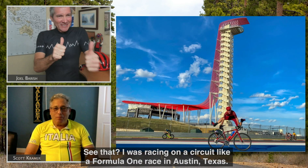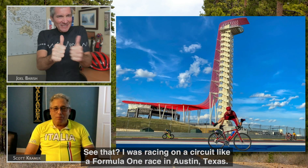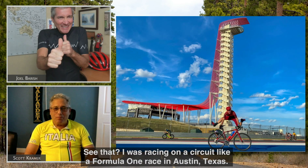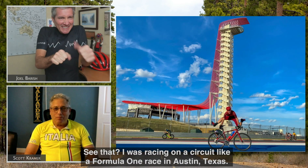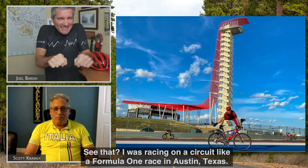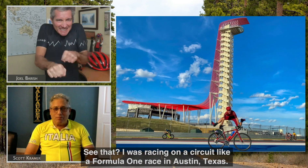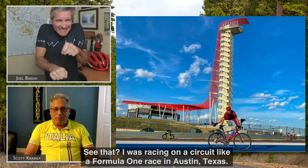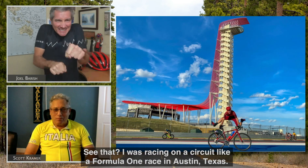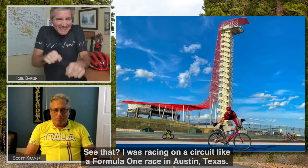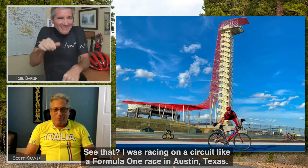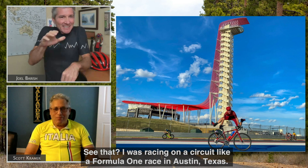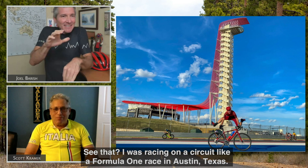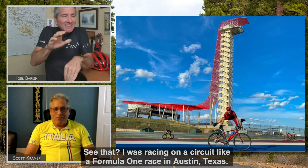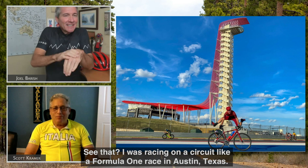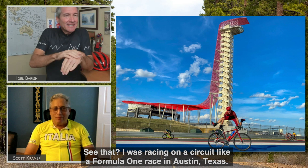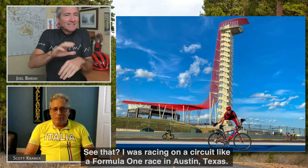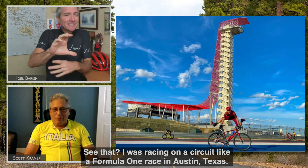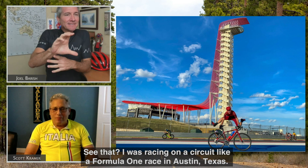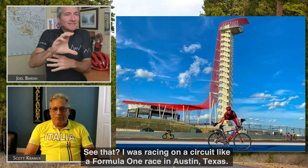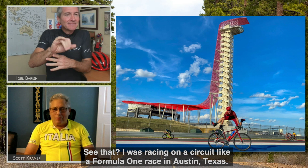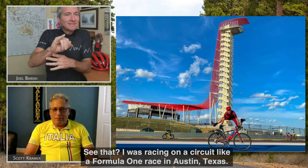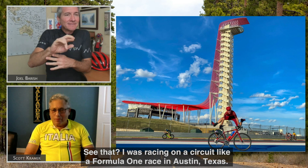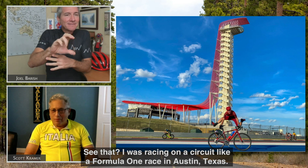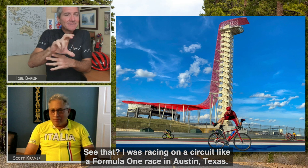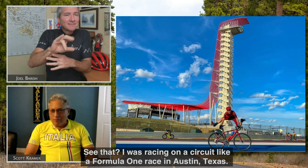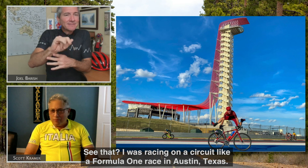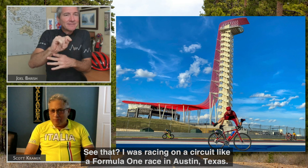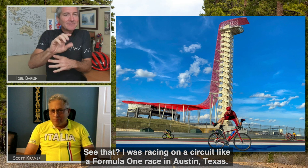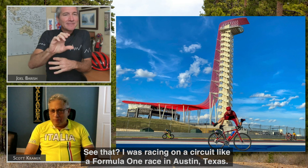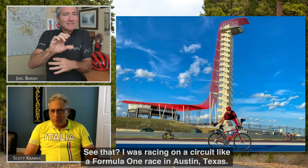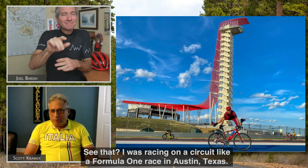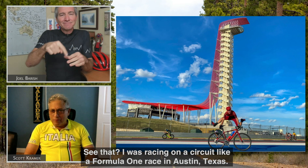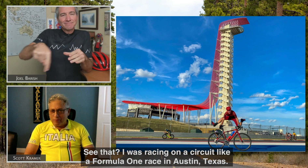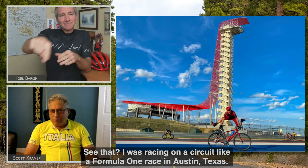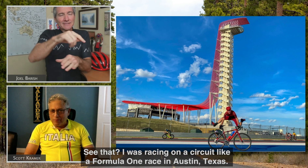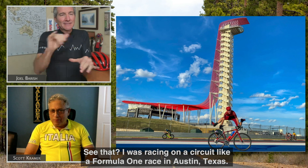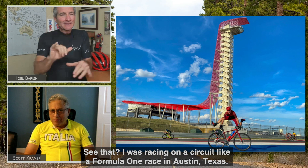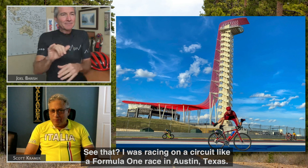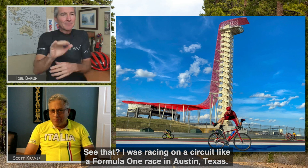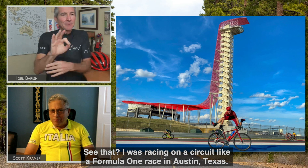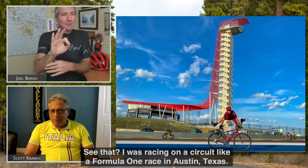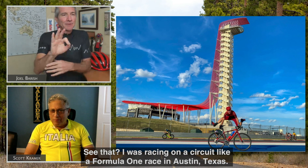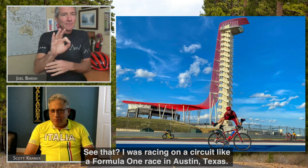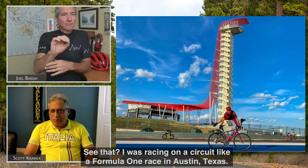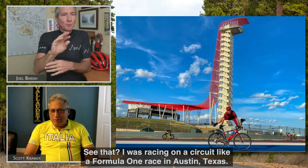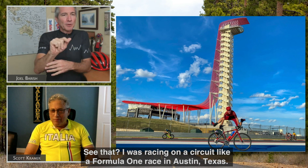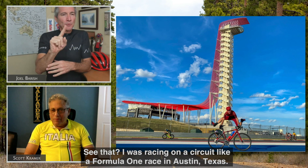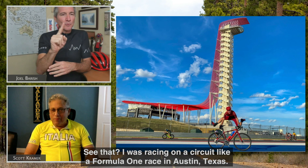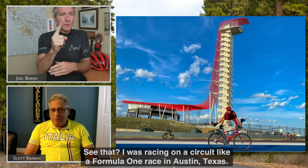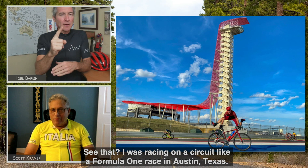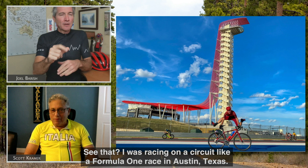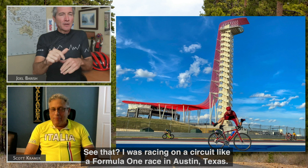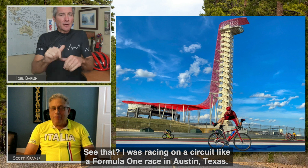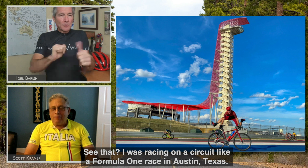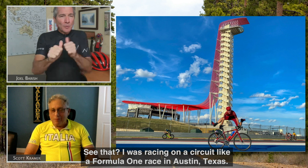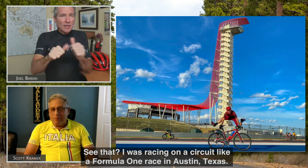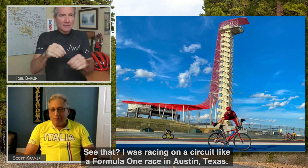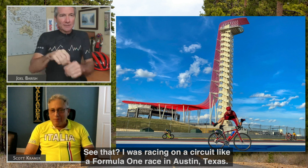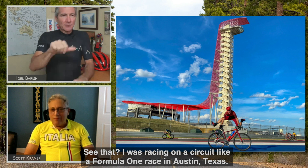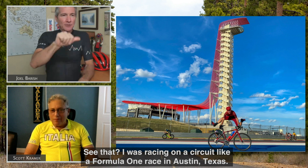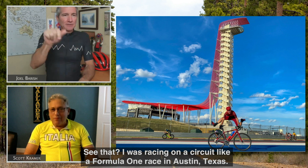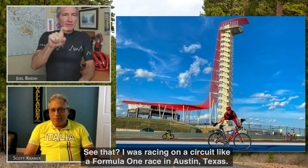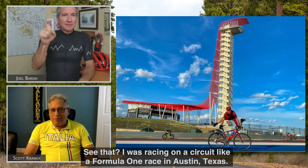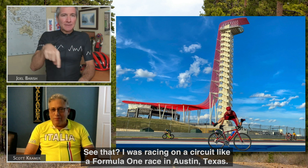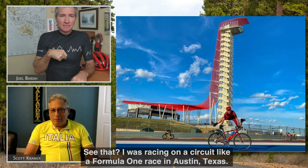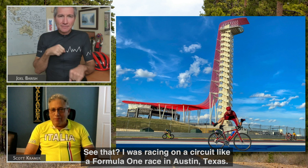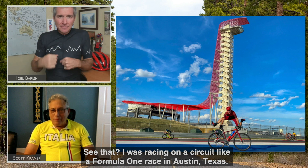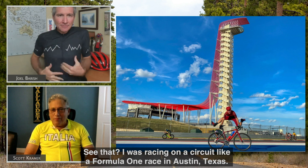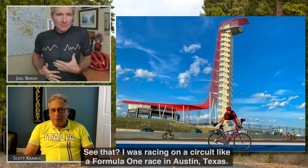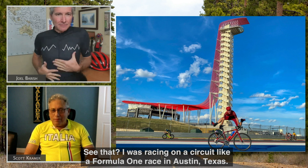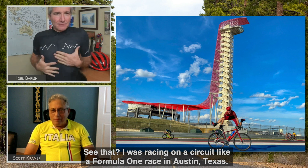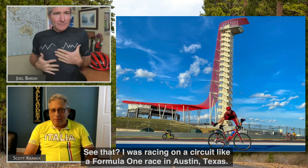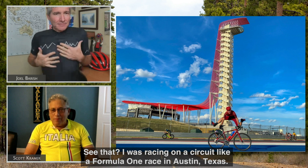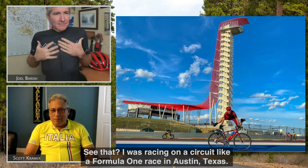See that? I was racing on a circuit like a Formula One race in Austin, Texas.